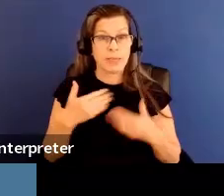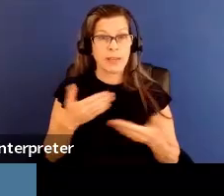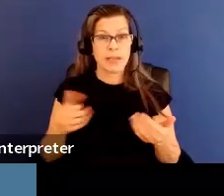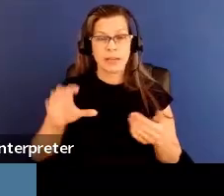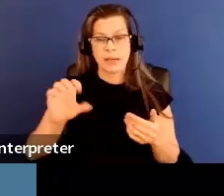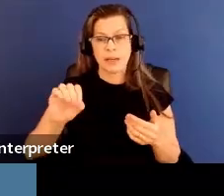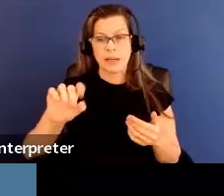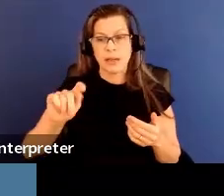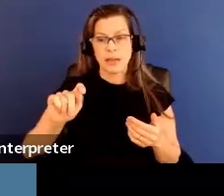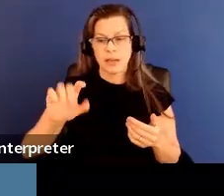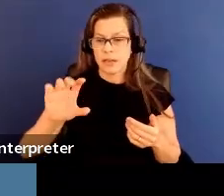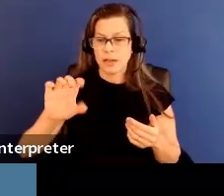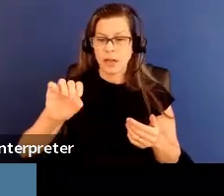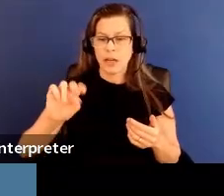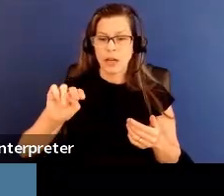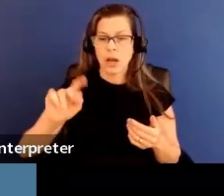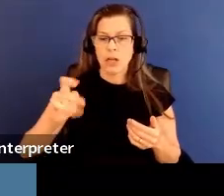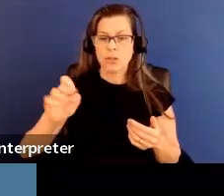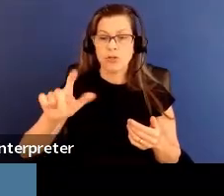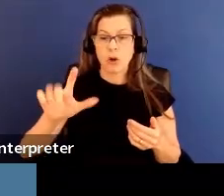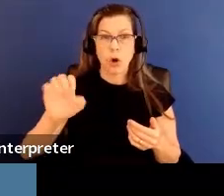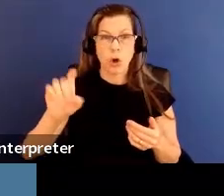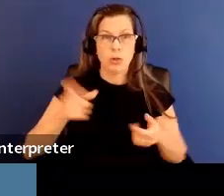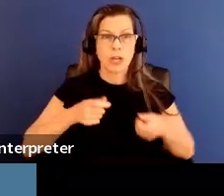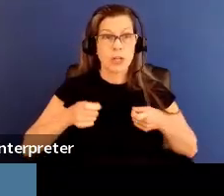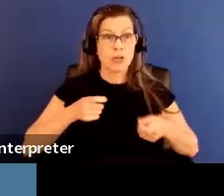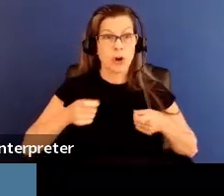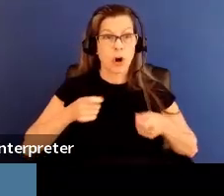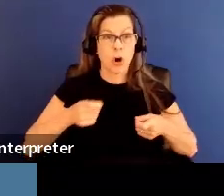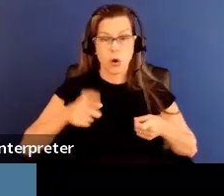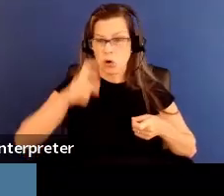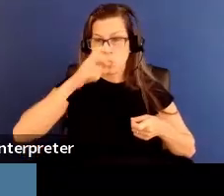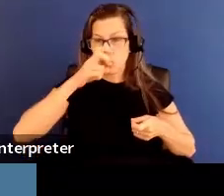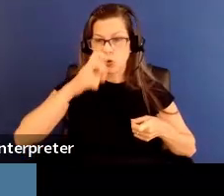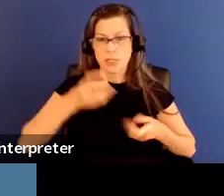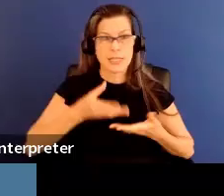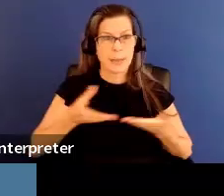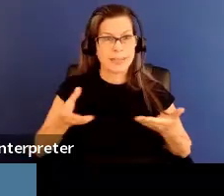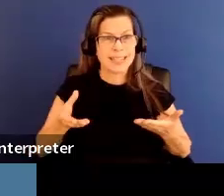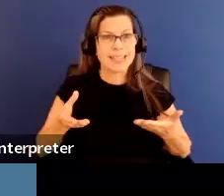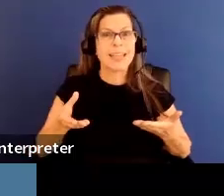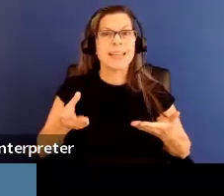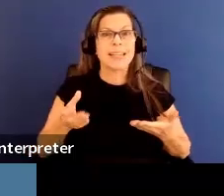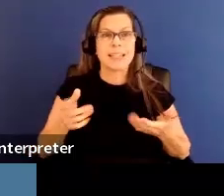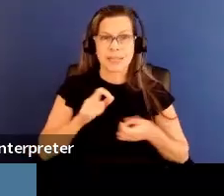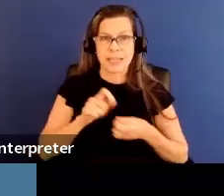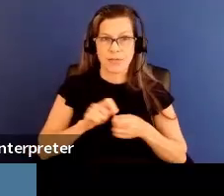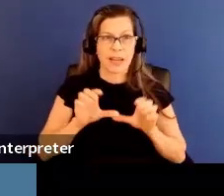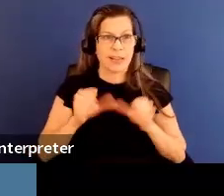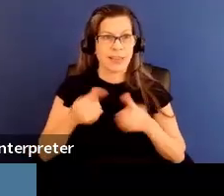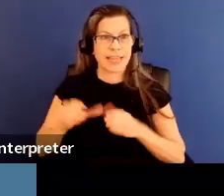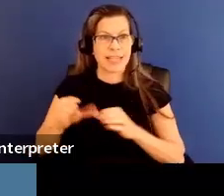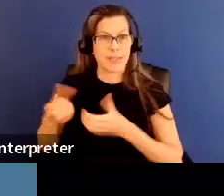more prior authorizations and they have more less common medications they take. And so